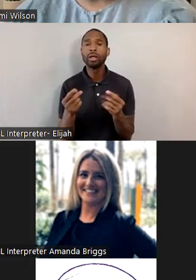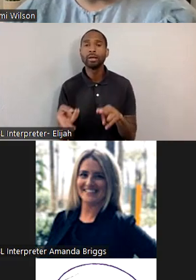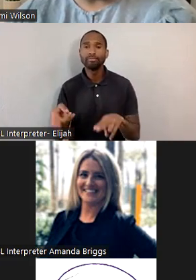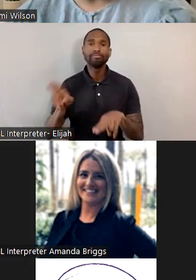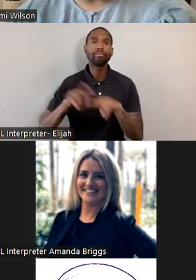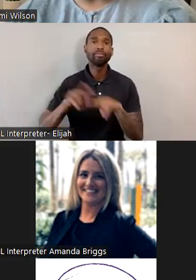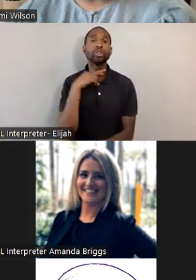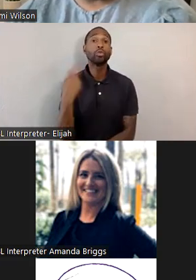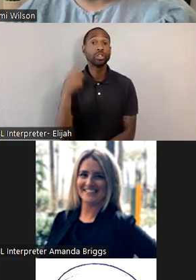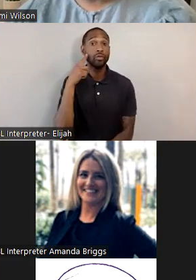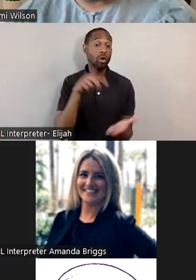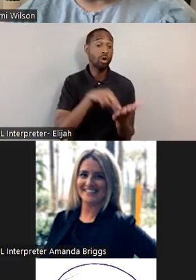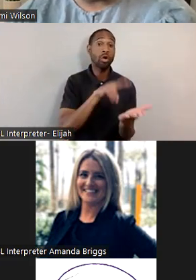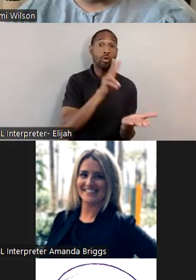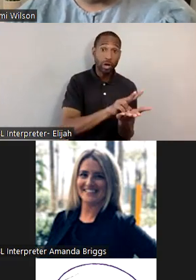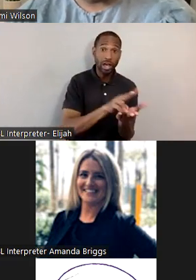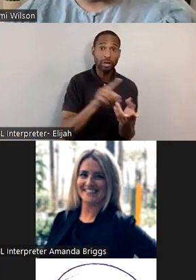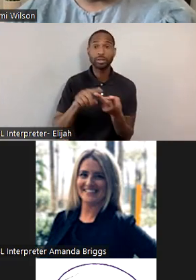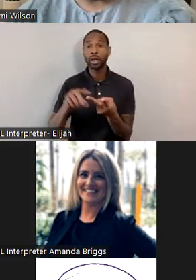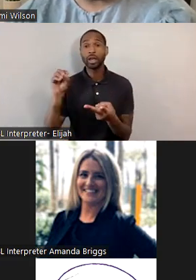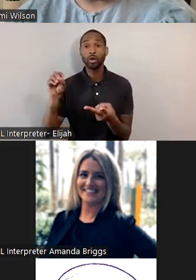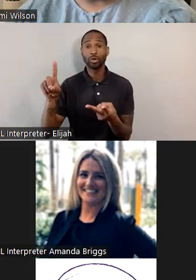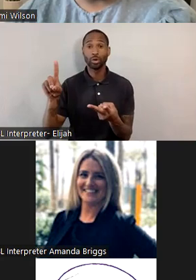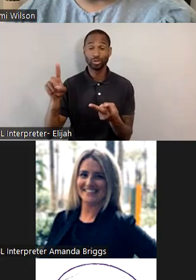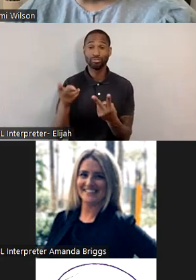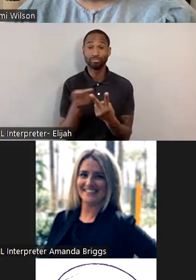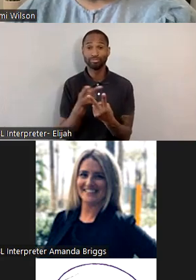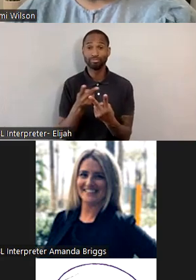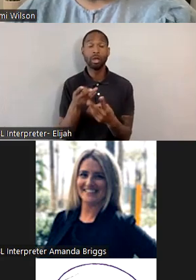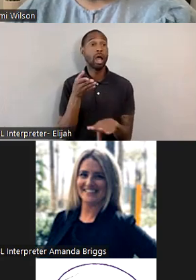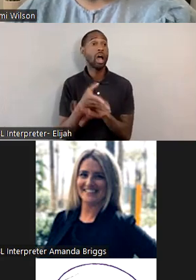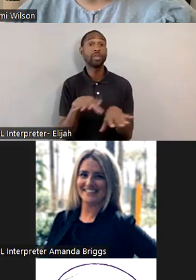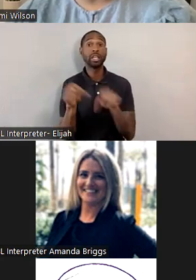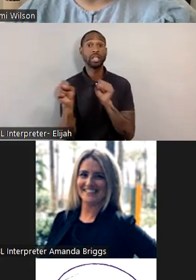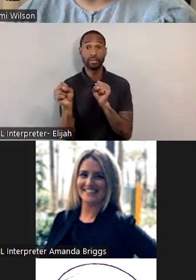relapsed and overdose, once they leave, once they're no